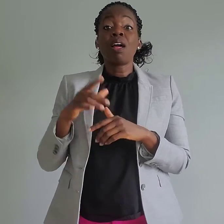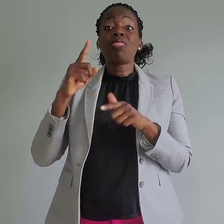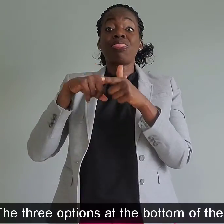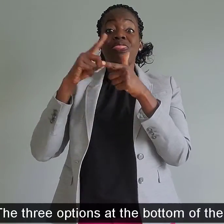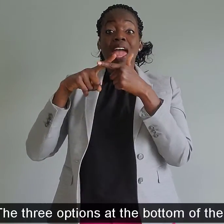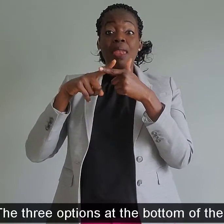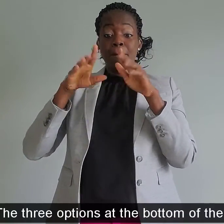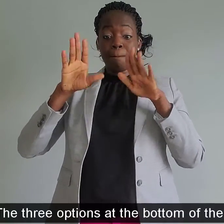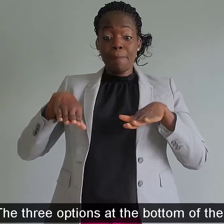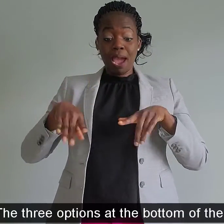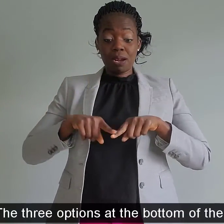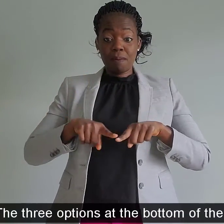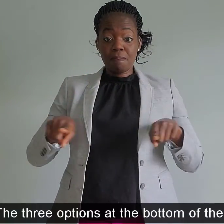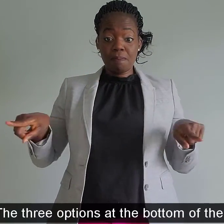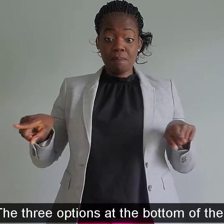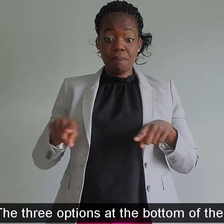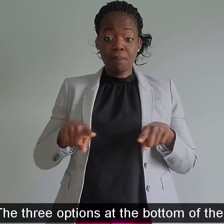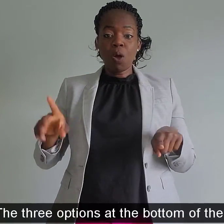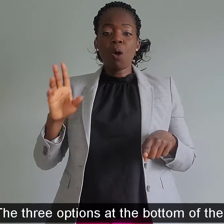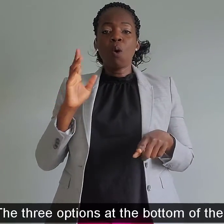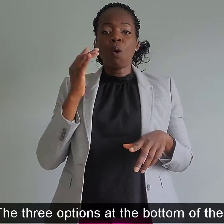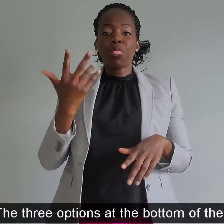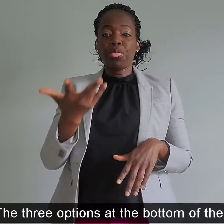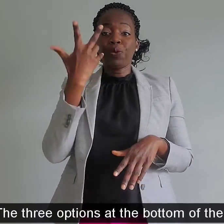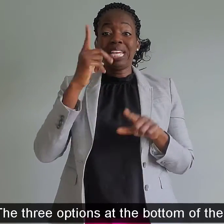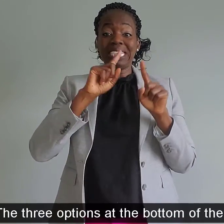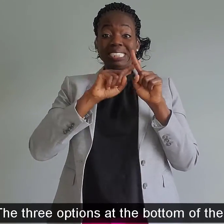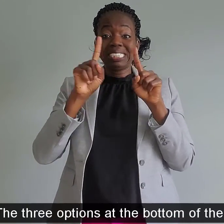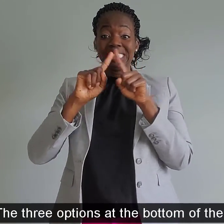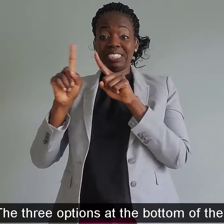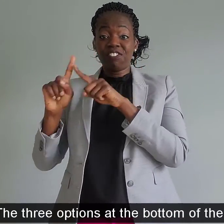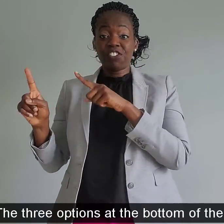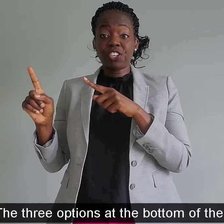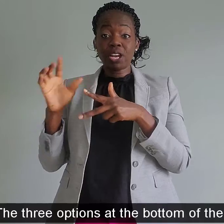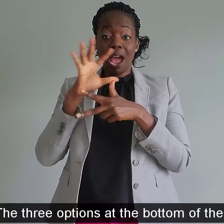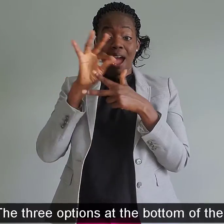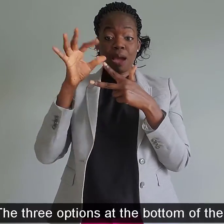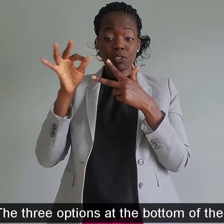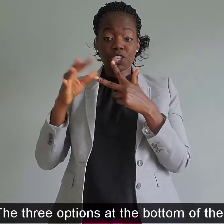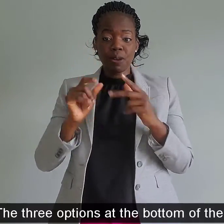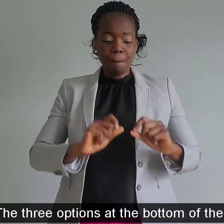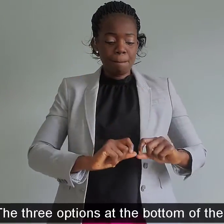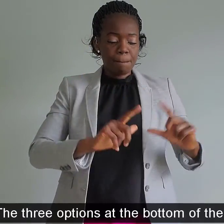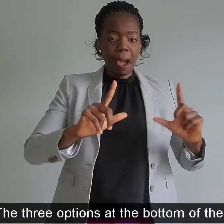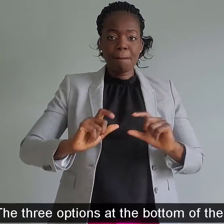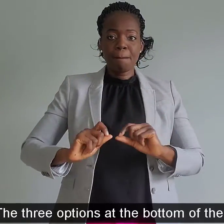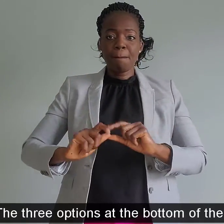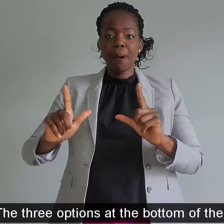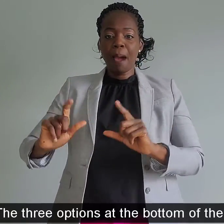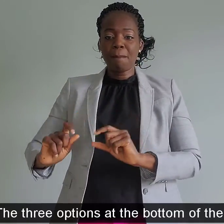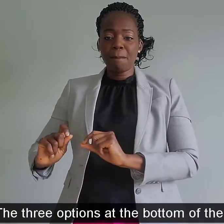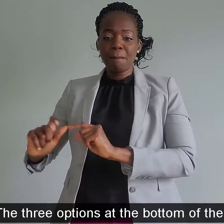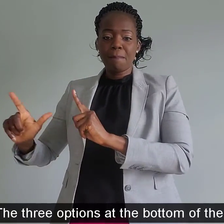The three options at the bottom of the screen